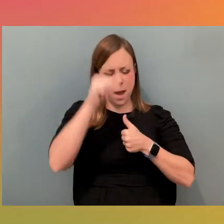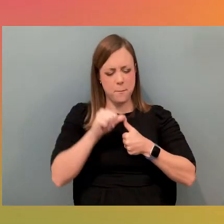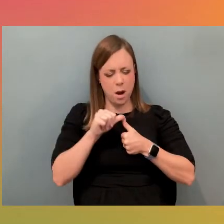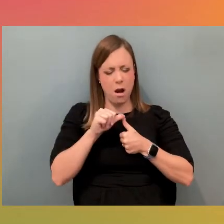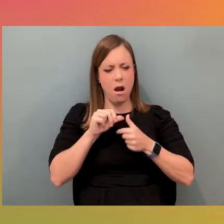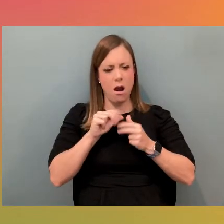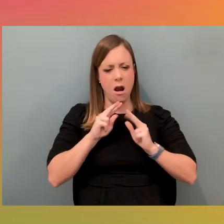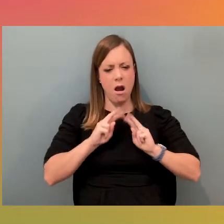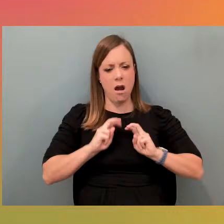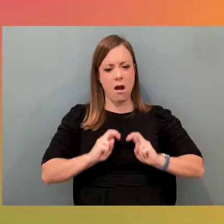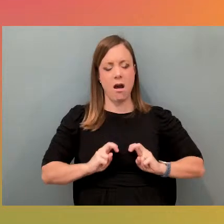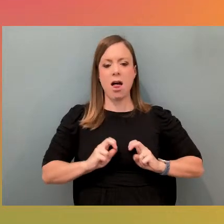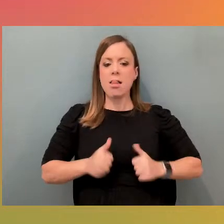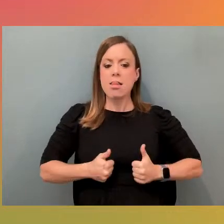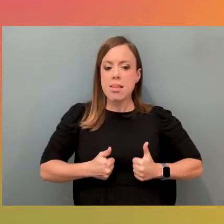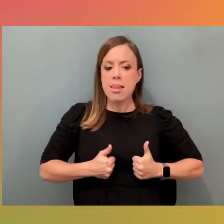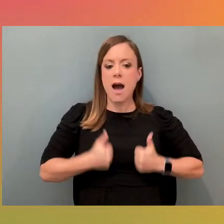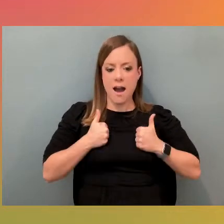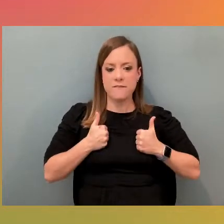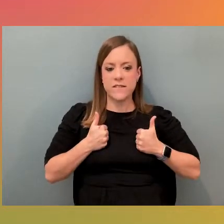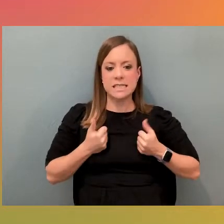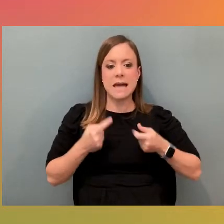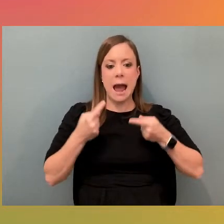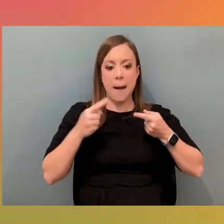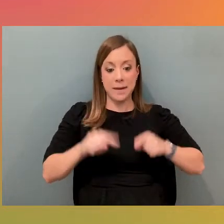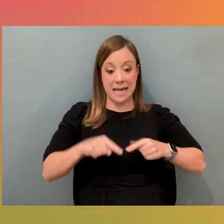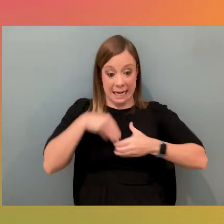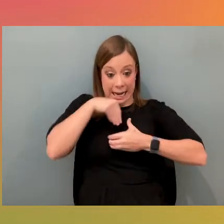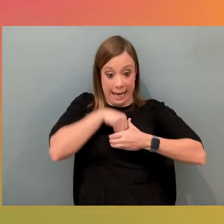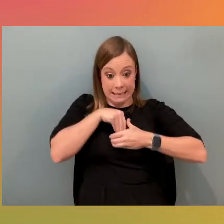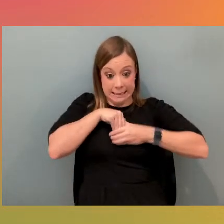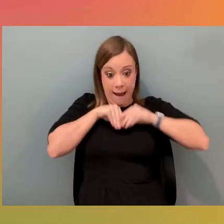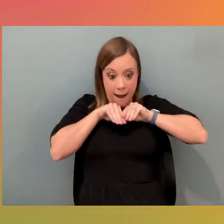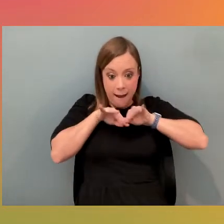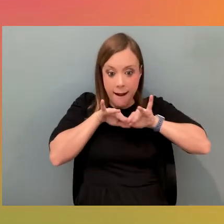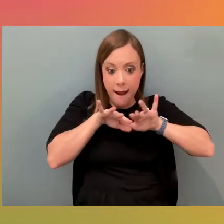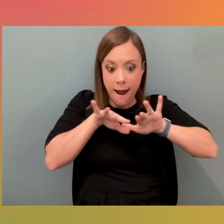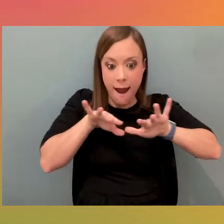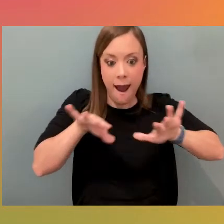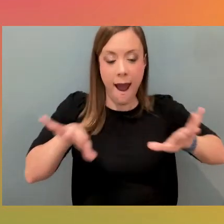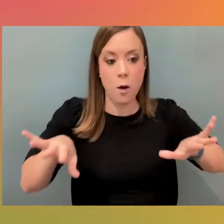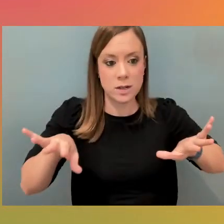OPPORTUNITY FOR US TO REMIND OURSELVES THAT LIFE IS HAPPENING FROM THE INSIDE OUT.